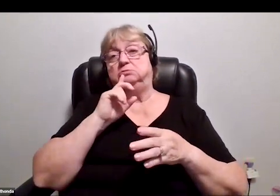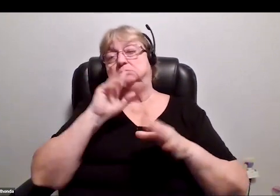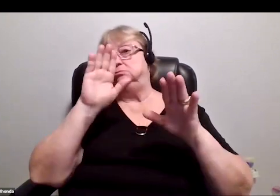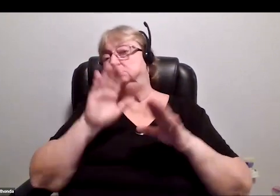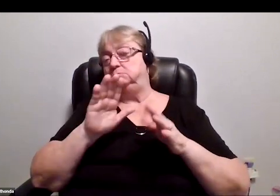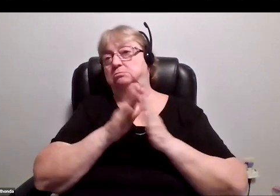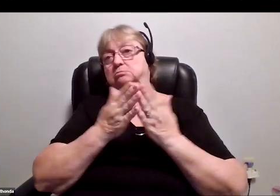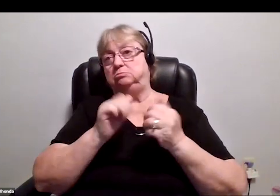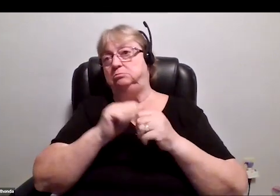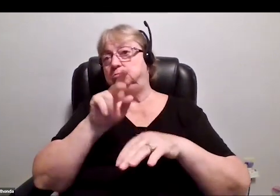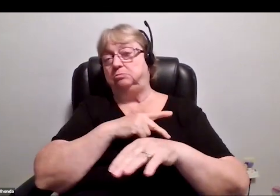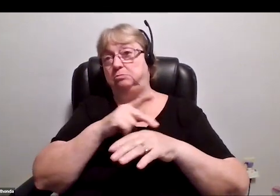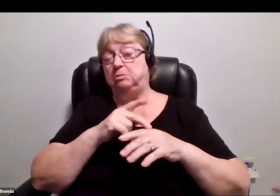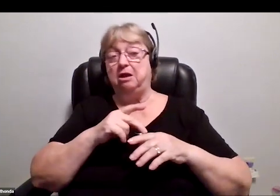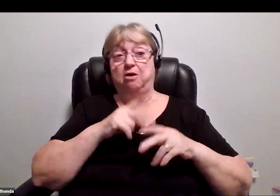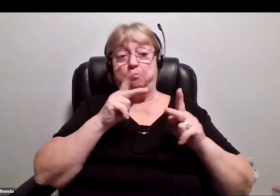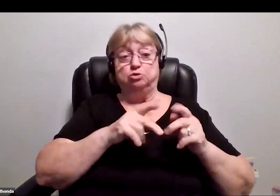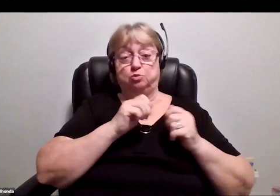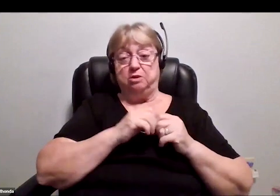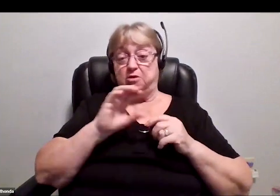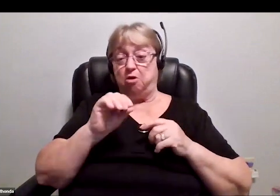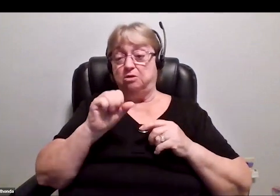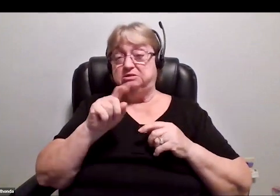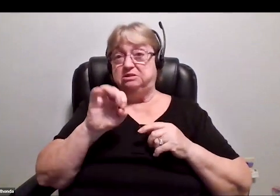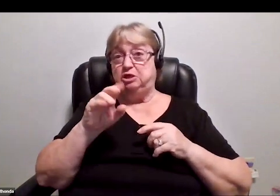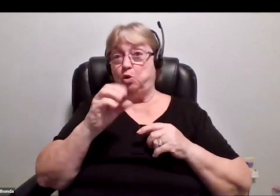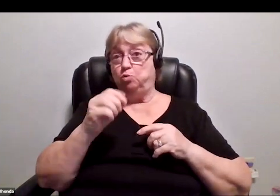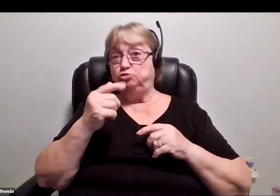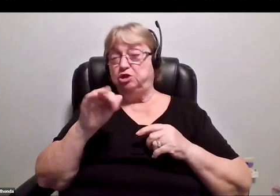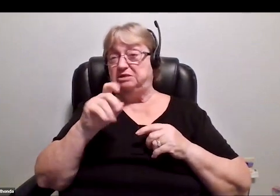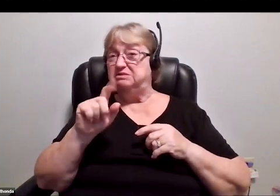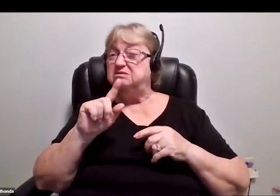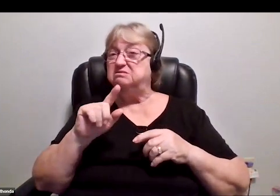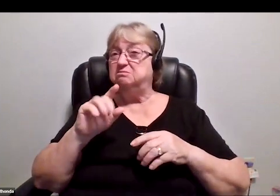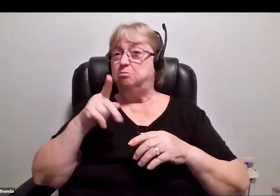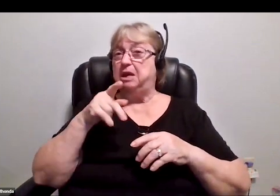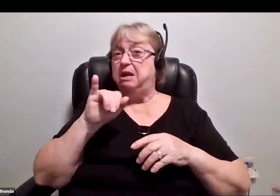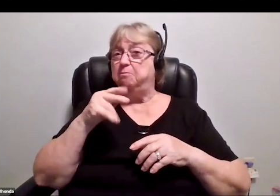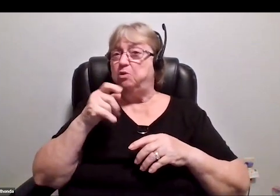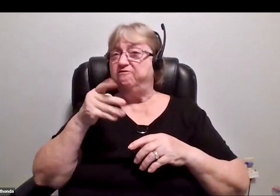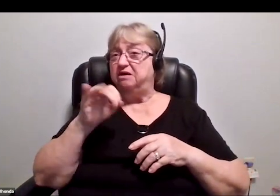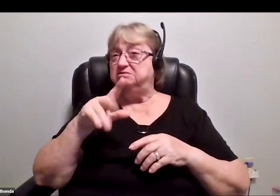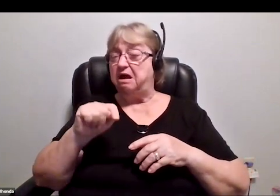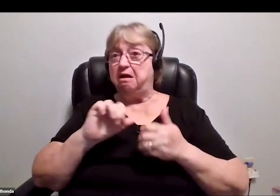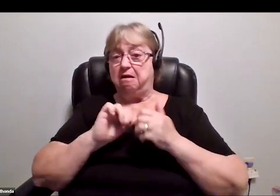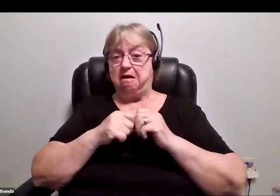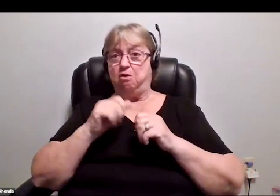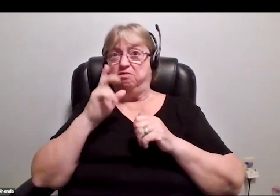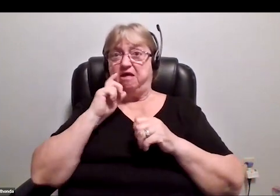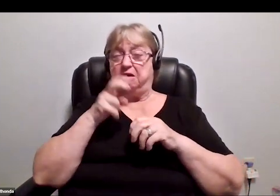with osteogenesis imperfecta, the weight of gravity on her bones has compressed her skeleton, what it would mean